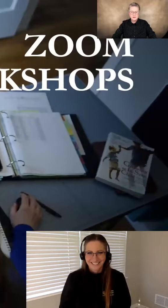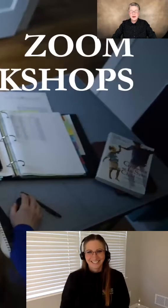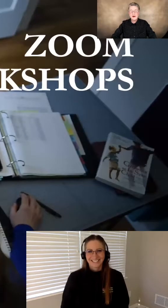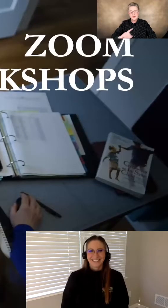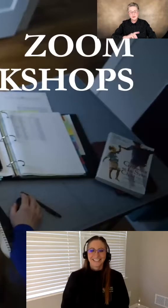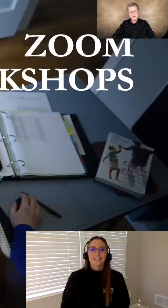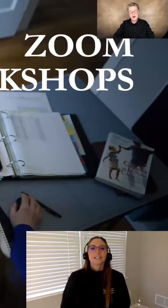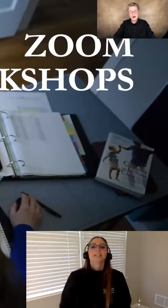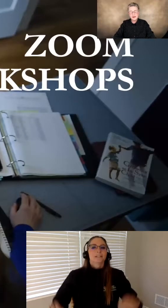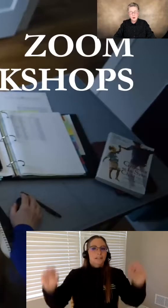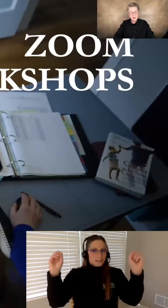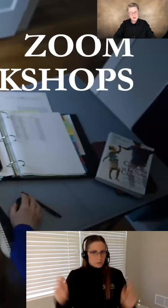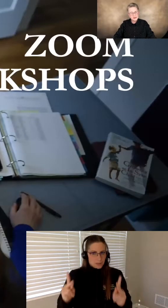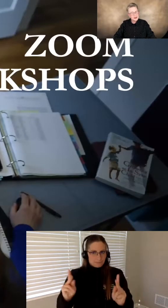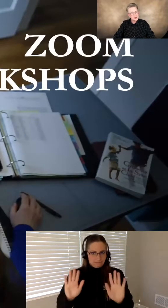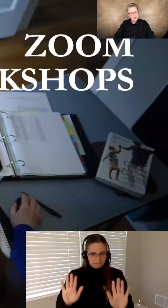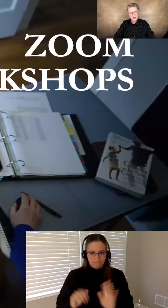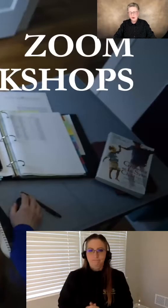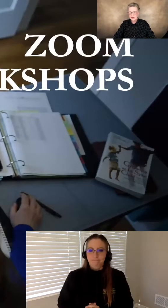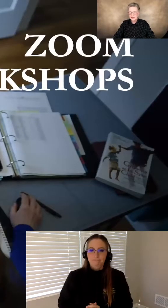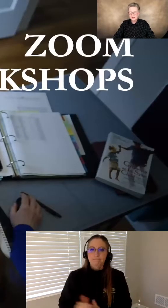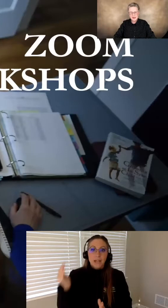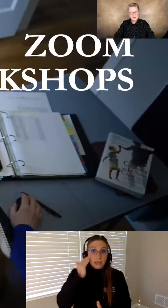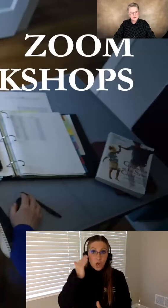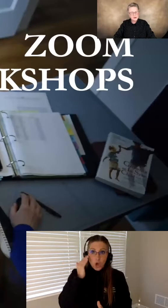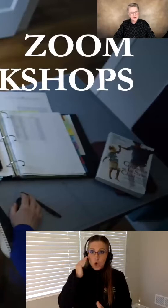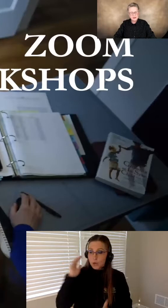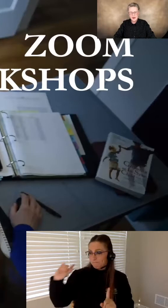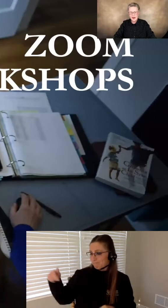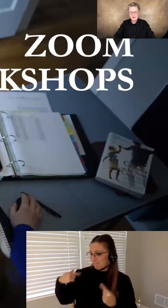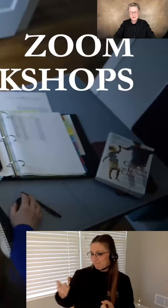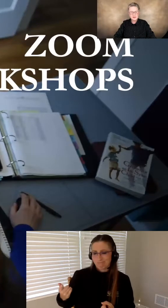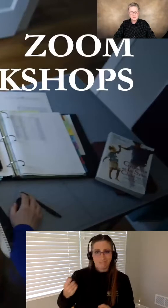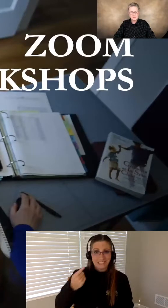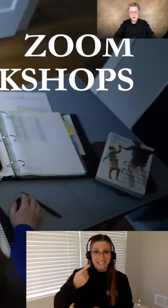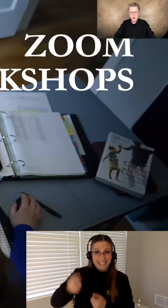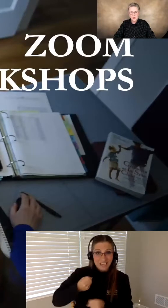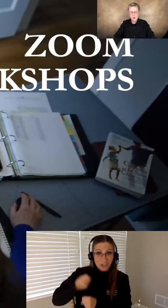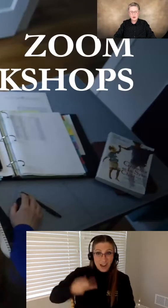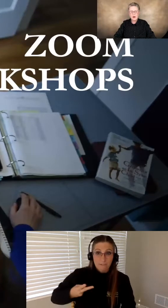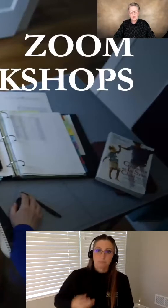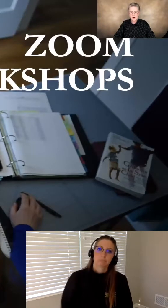now I know this last year and a half has been so hard